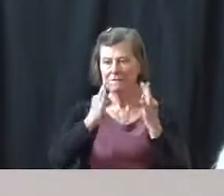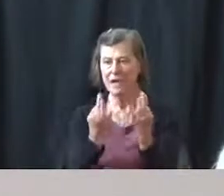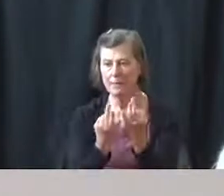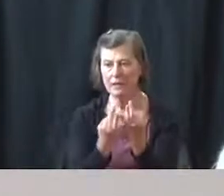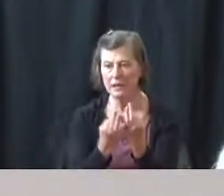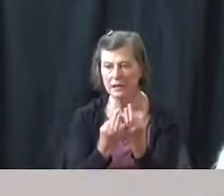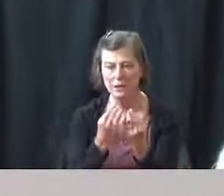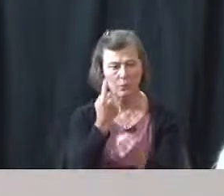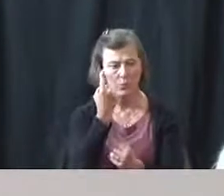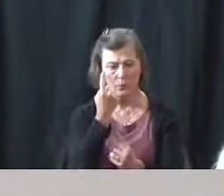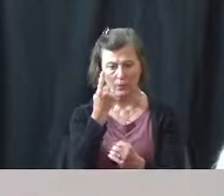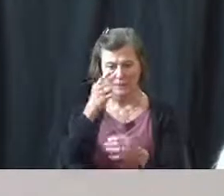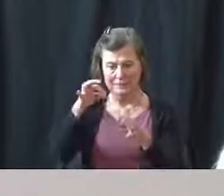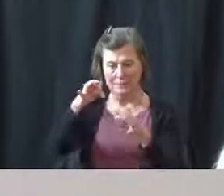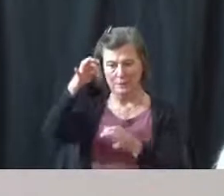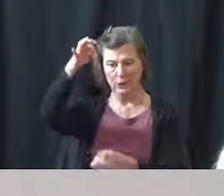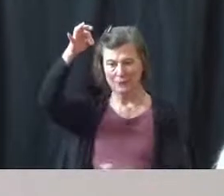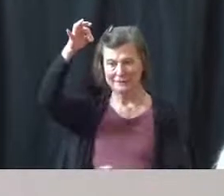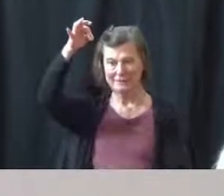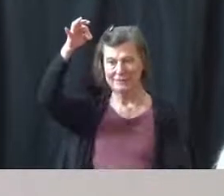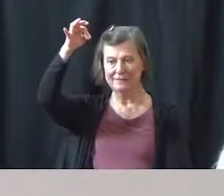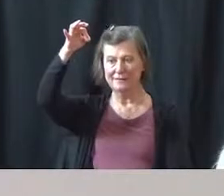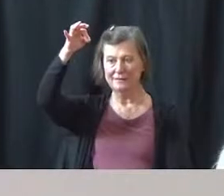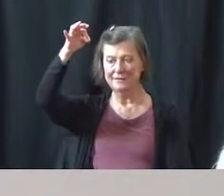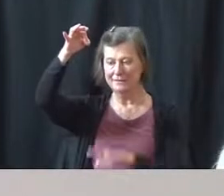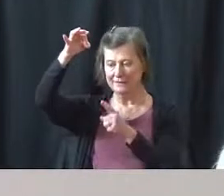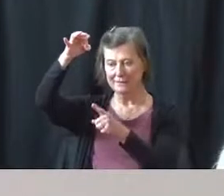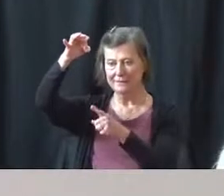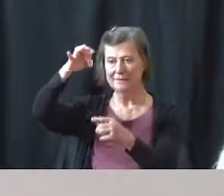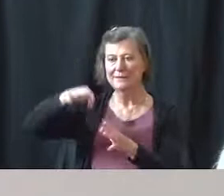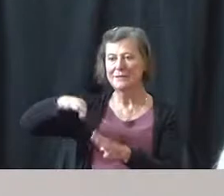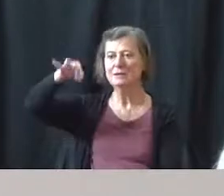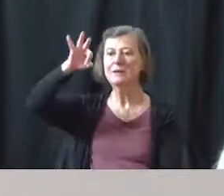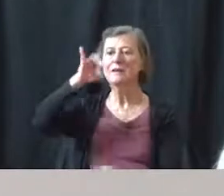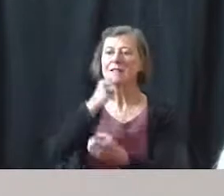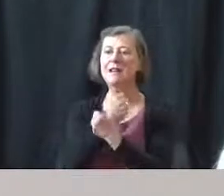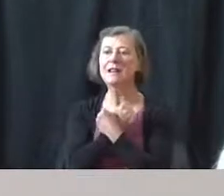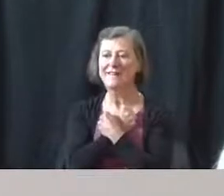spirit, the spirit of love unites us.